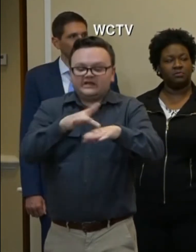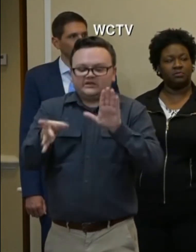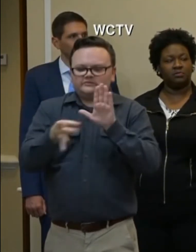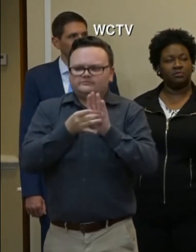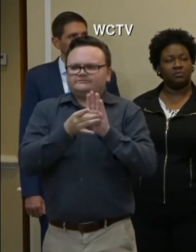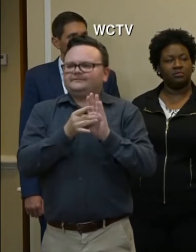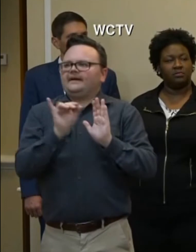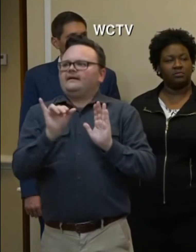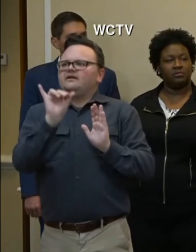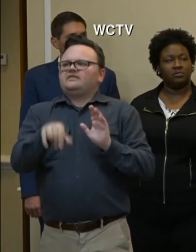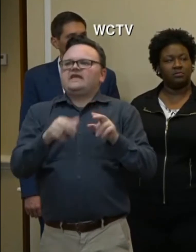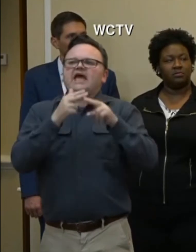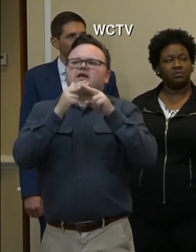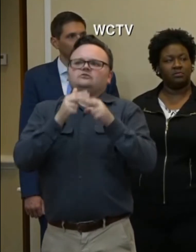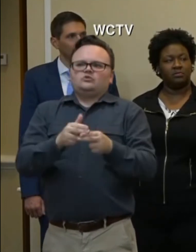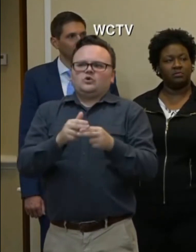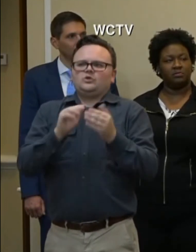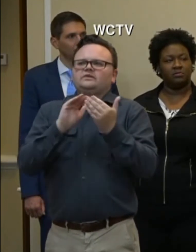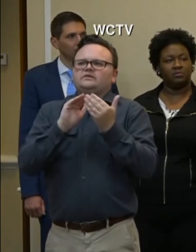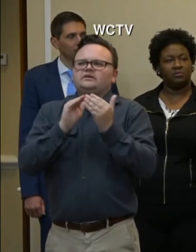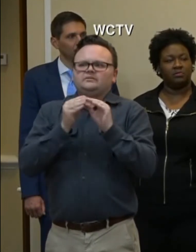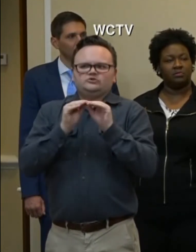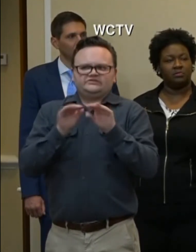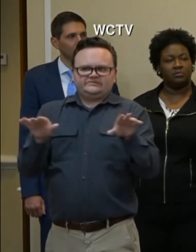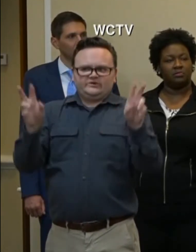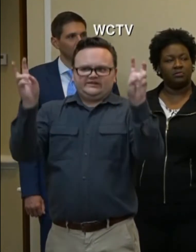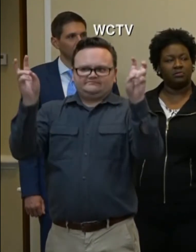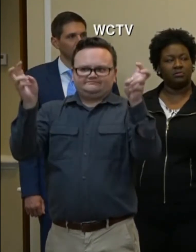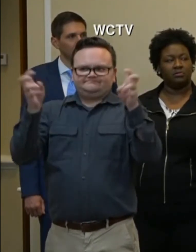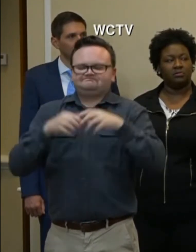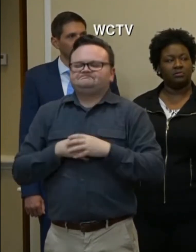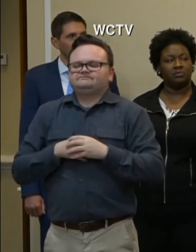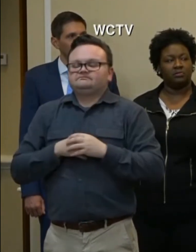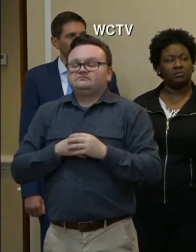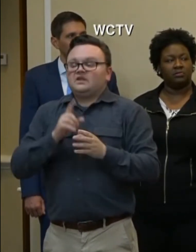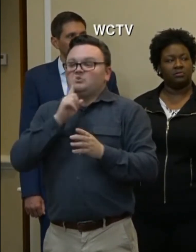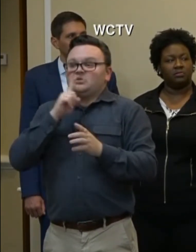that's when they're they're doing it all the cases except one so far have had a